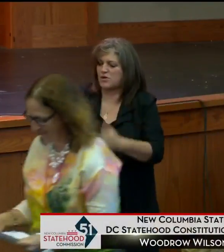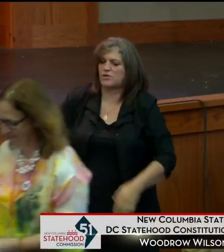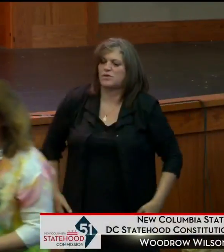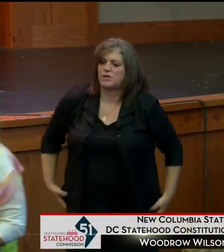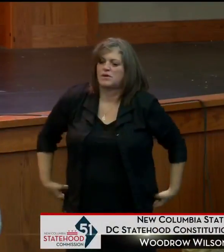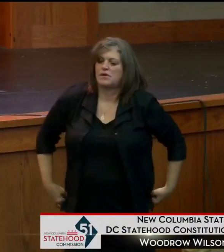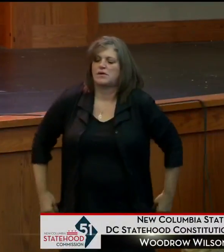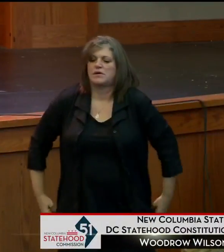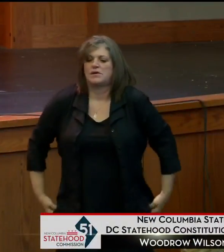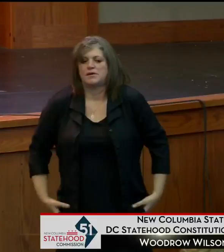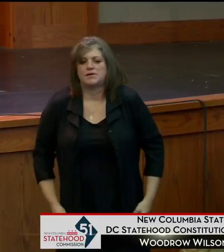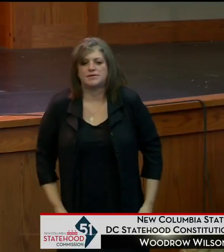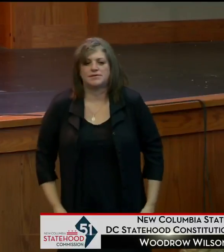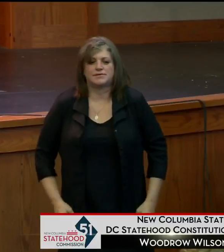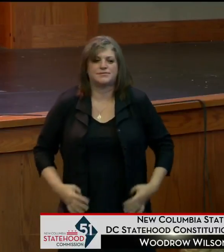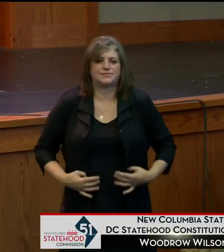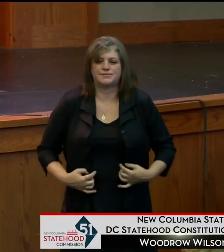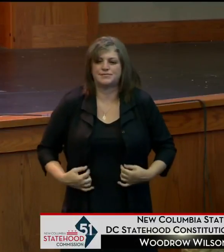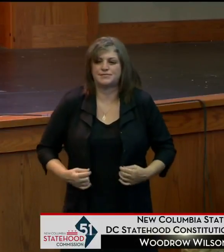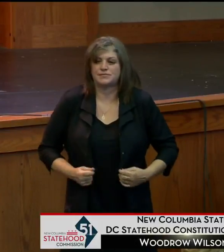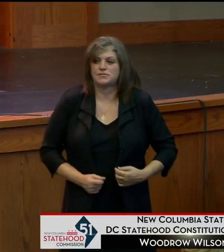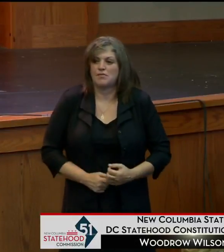THANK YOU VERY MUCH.